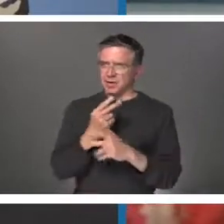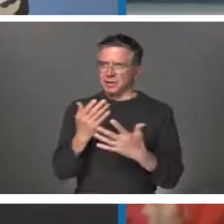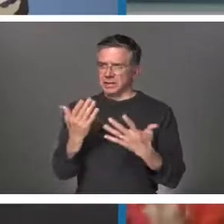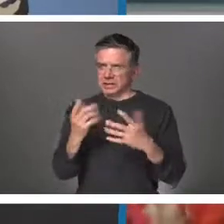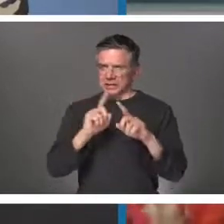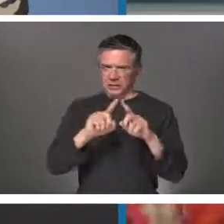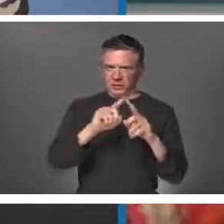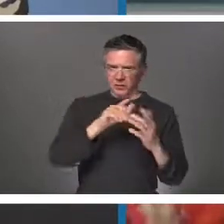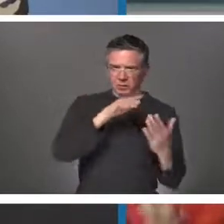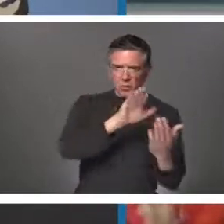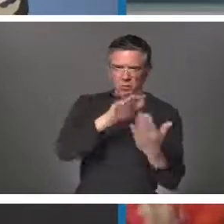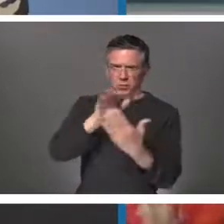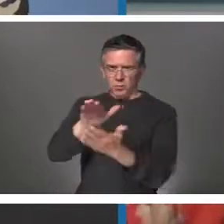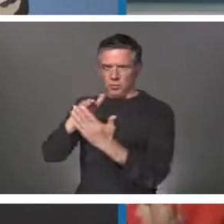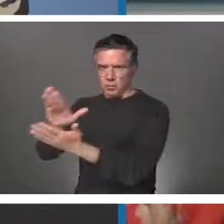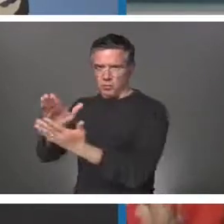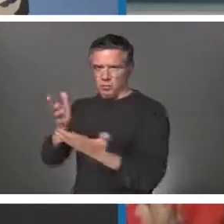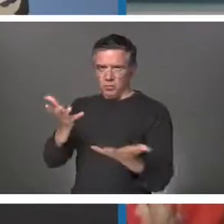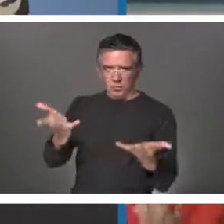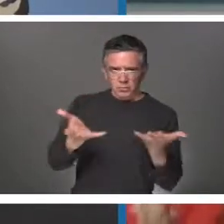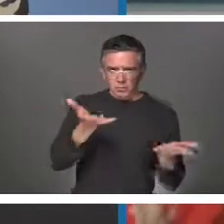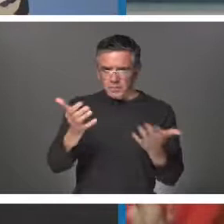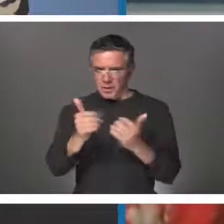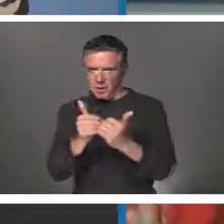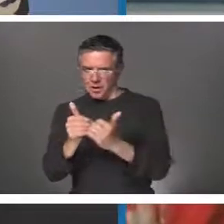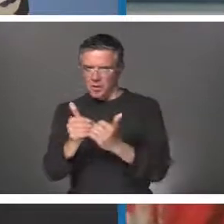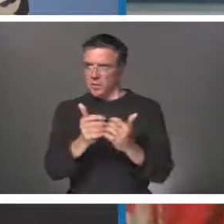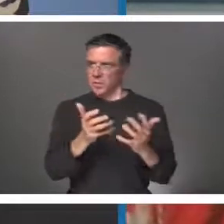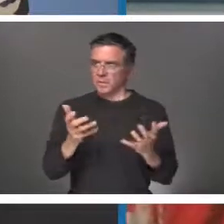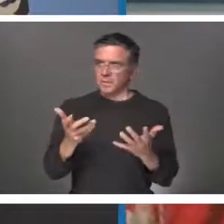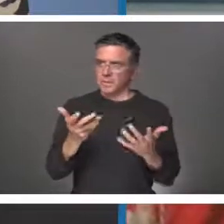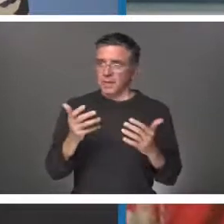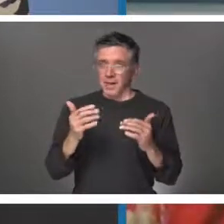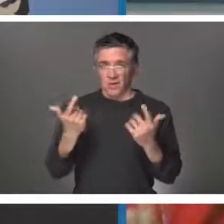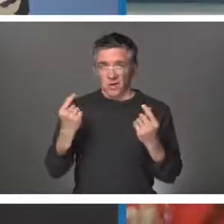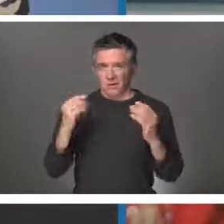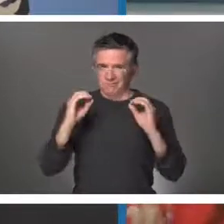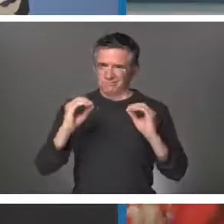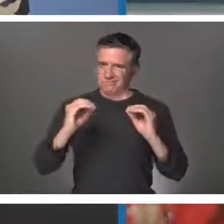So I think that education will be important, but also looking at our data, like you showed,